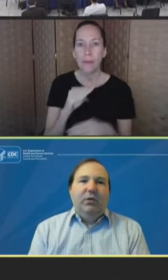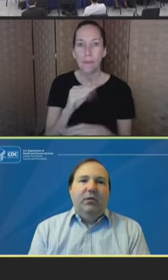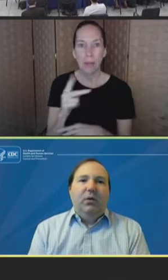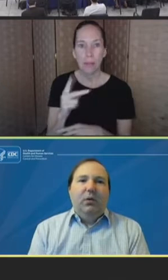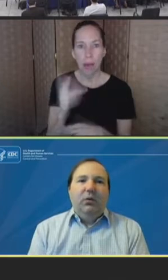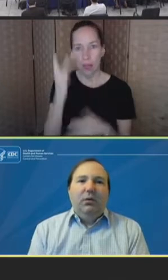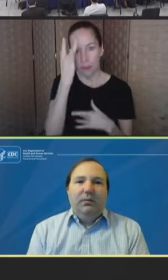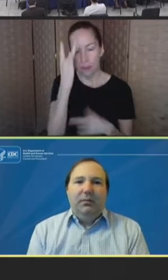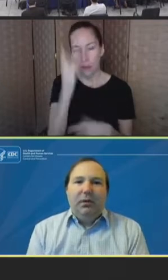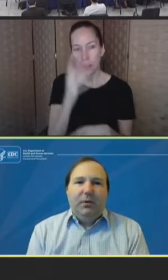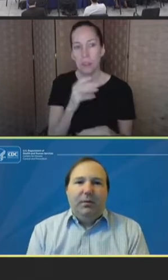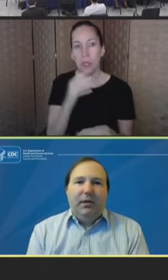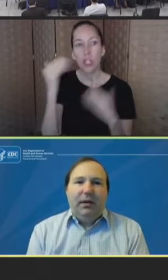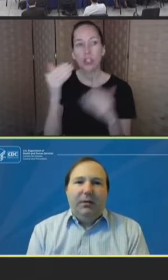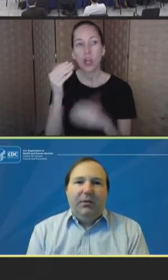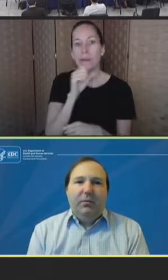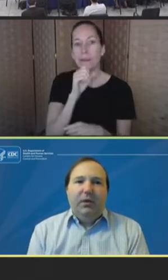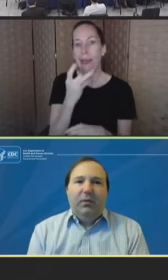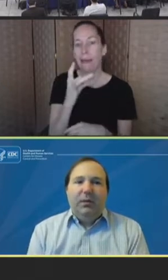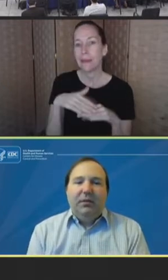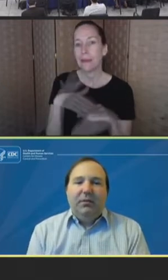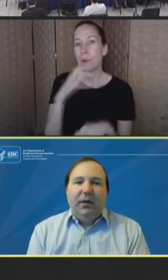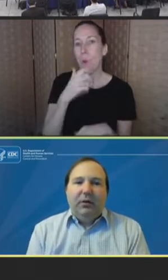age and older determined to be at high risk for a monkeypox infection